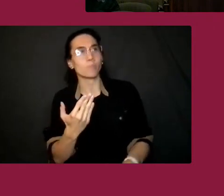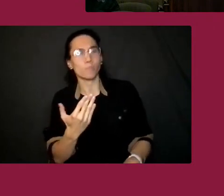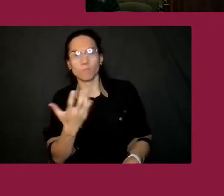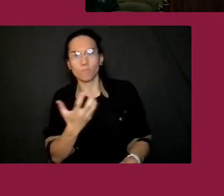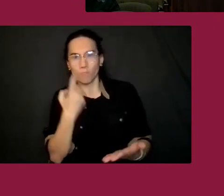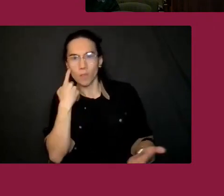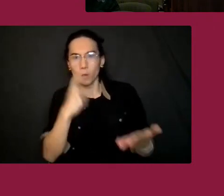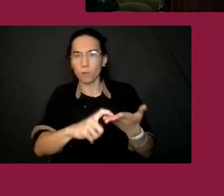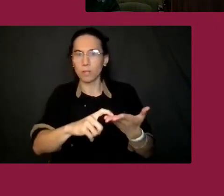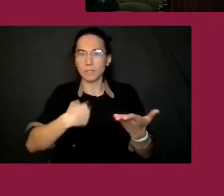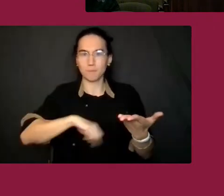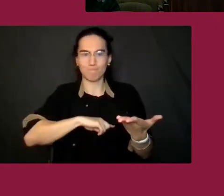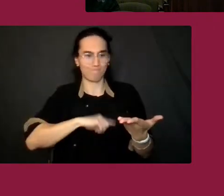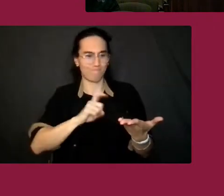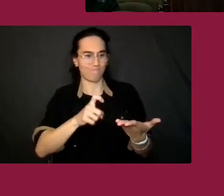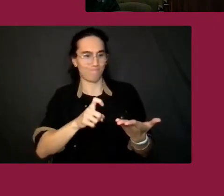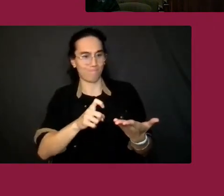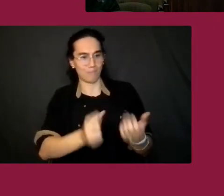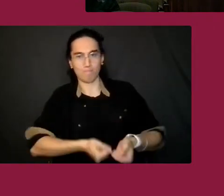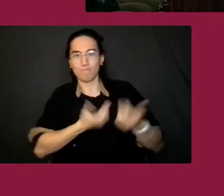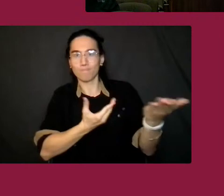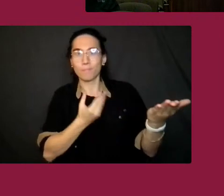secure safer and cleaner temporary